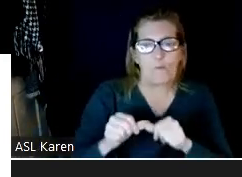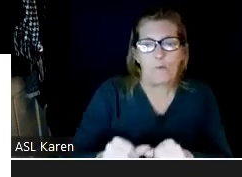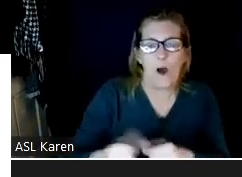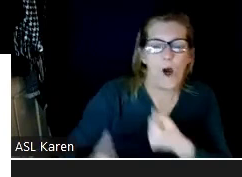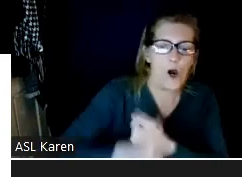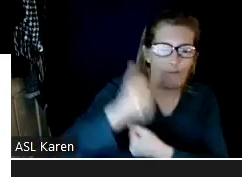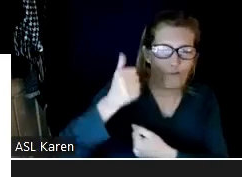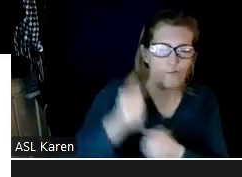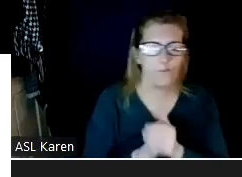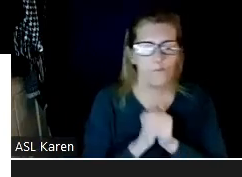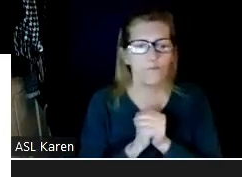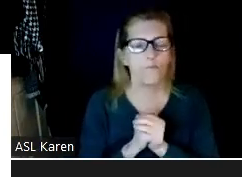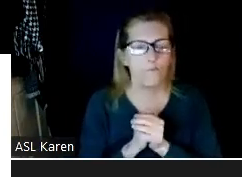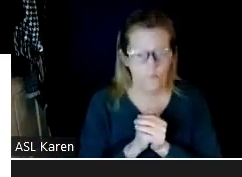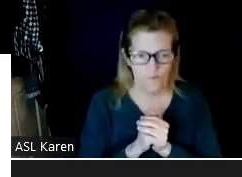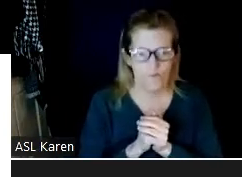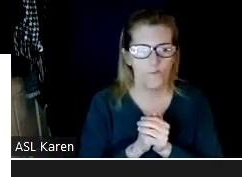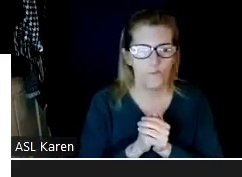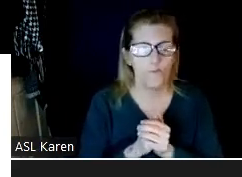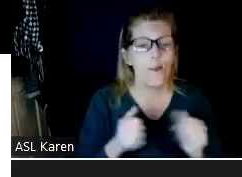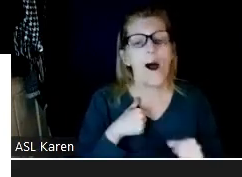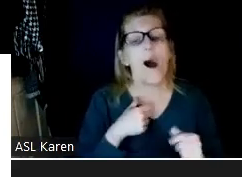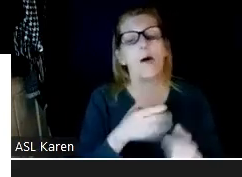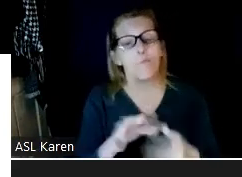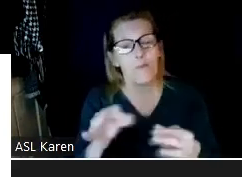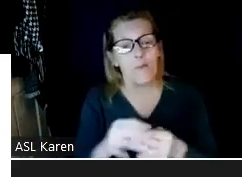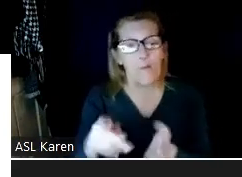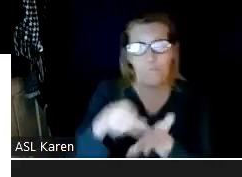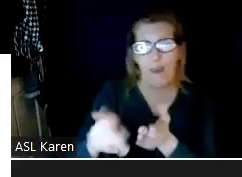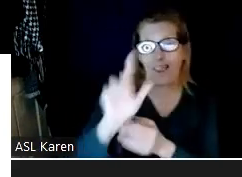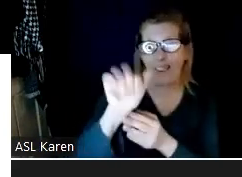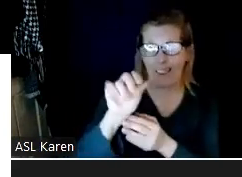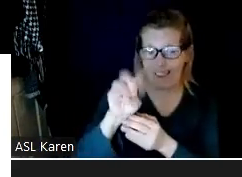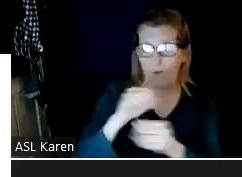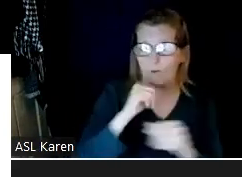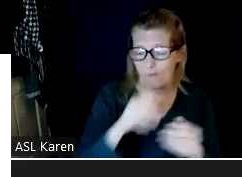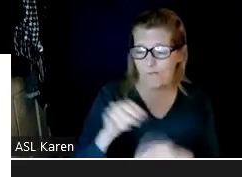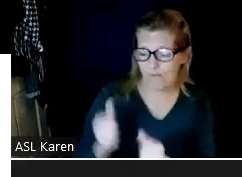15:17:00 As I mentioned paid leave was passed by the Oregon legislature in 2019.